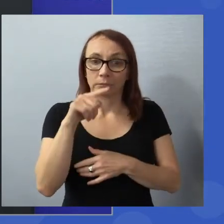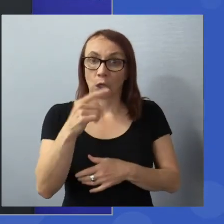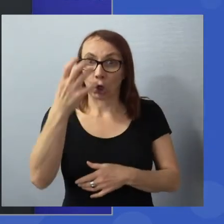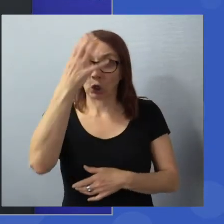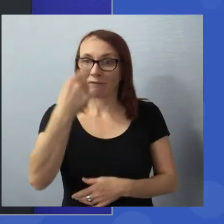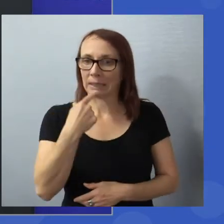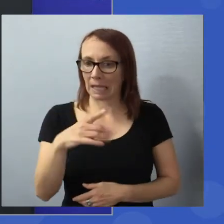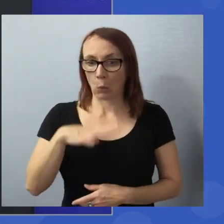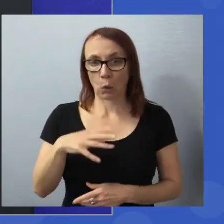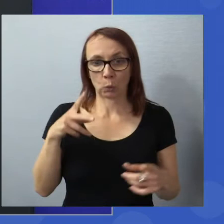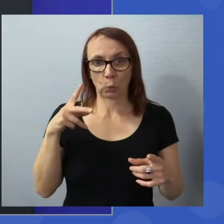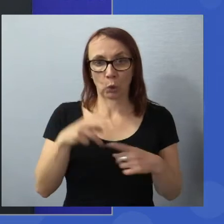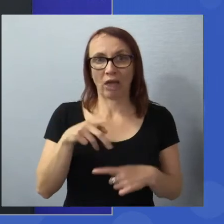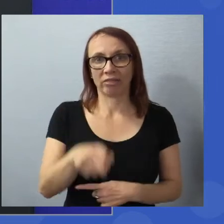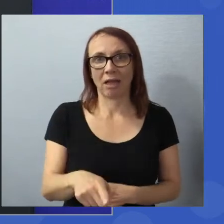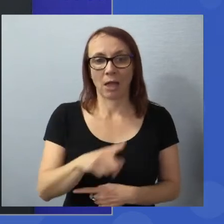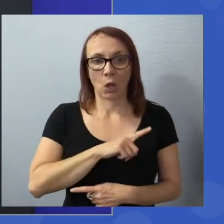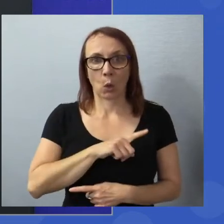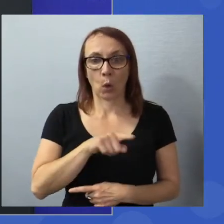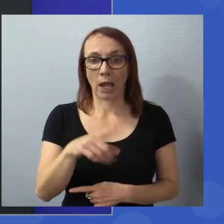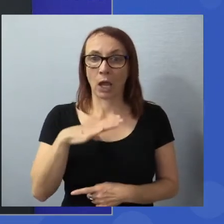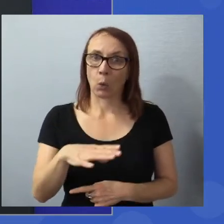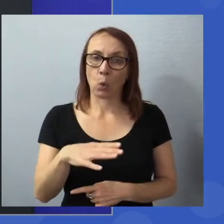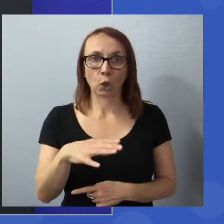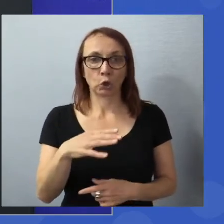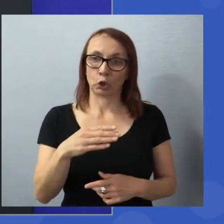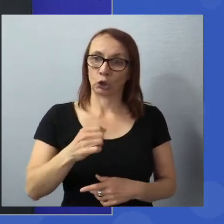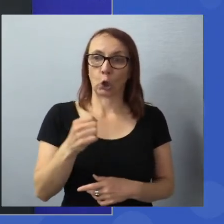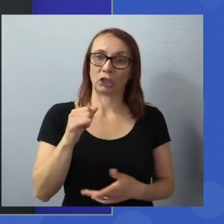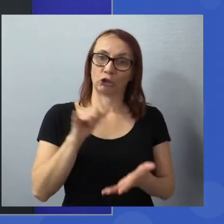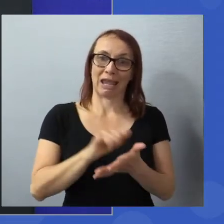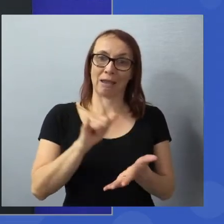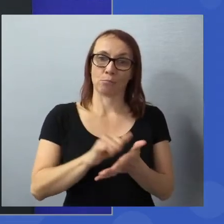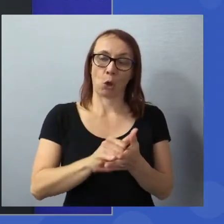order to stimulate the use of of score airports in the tooter state but people